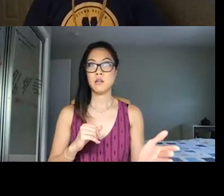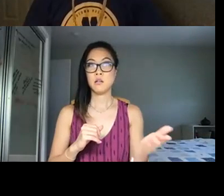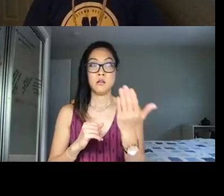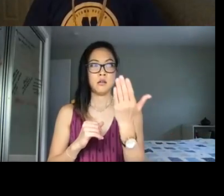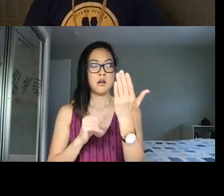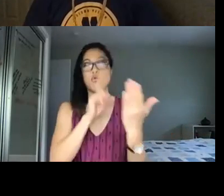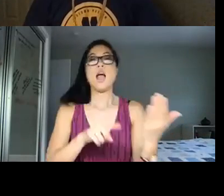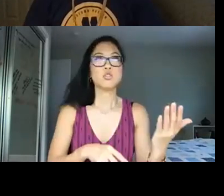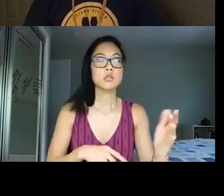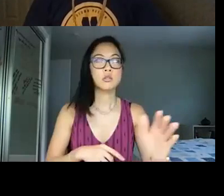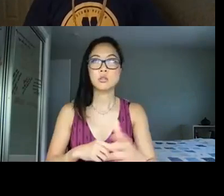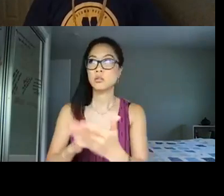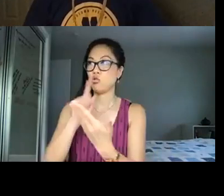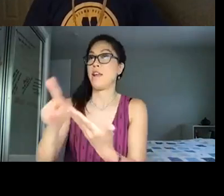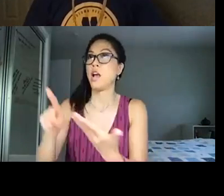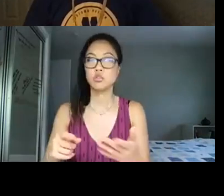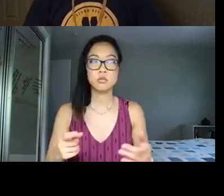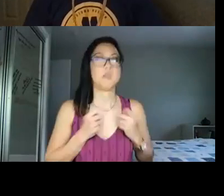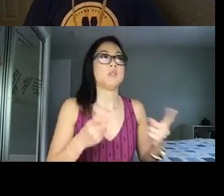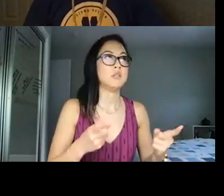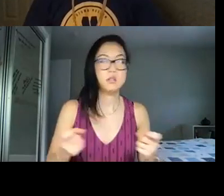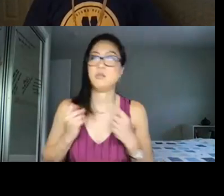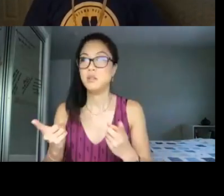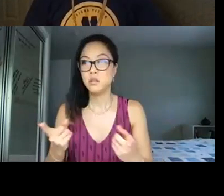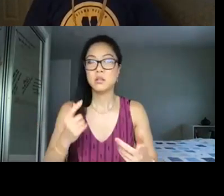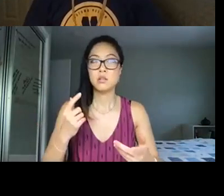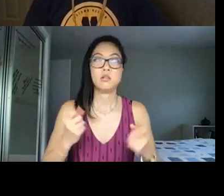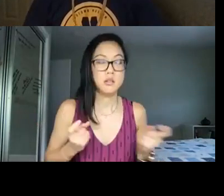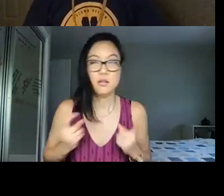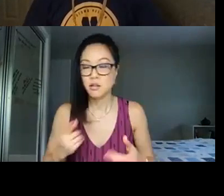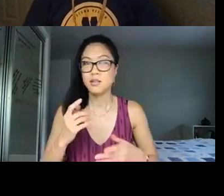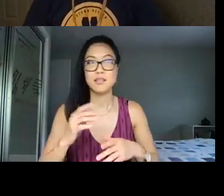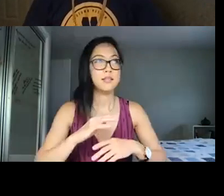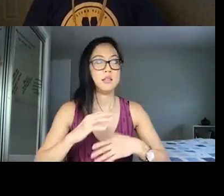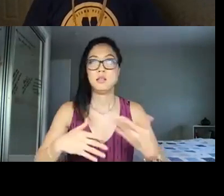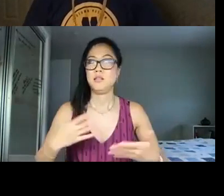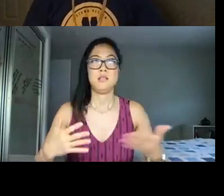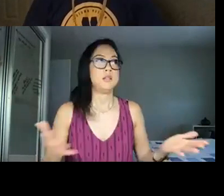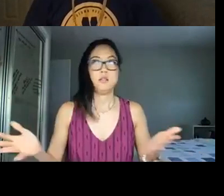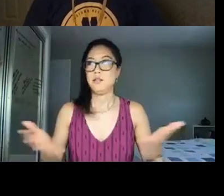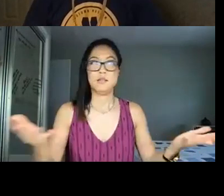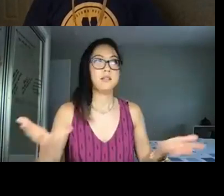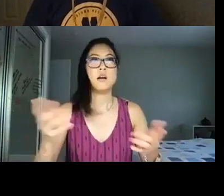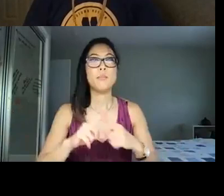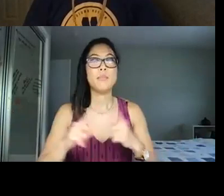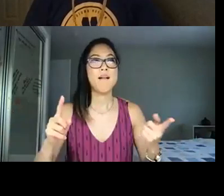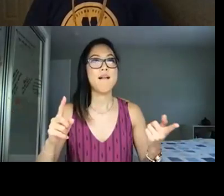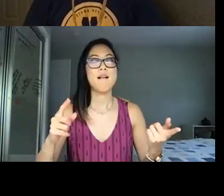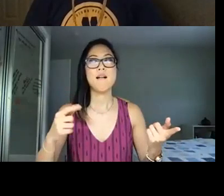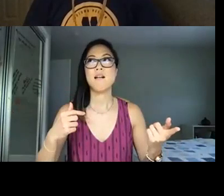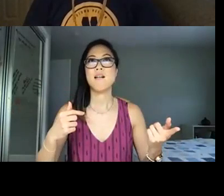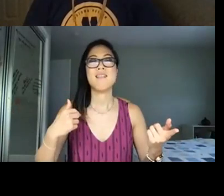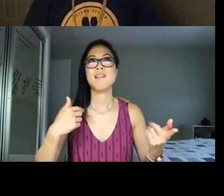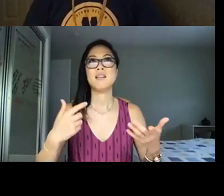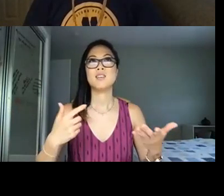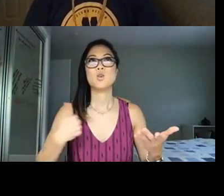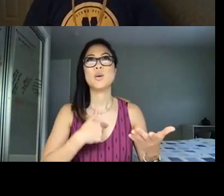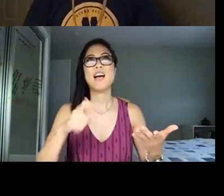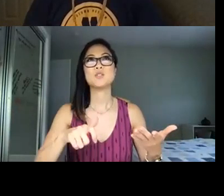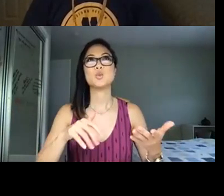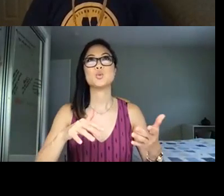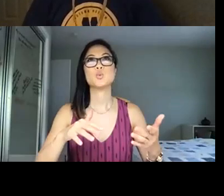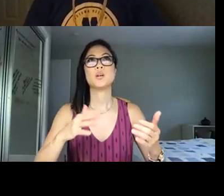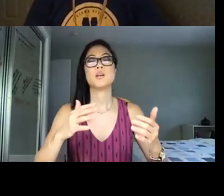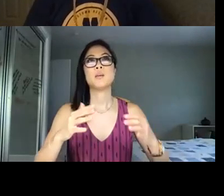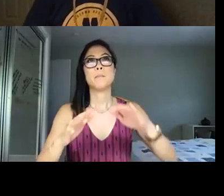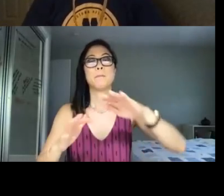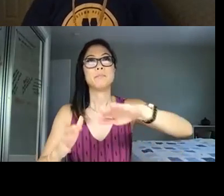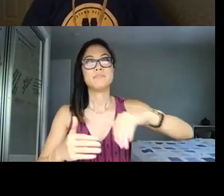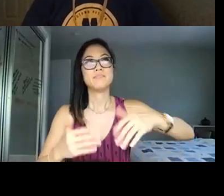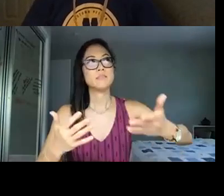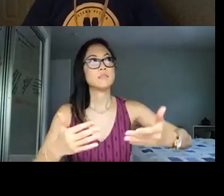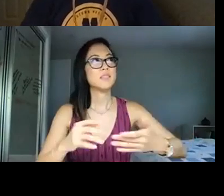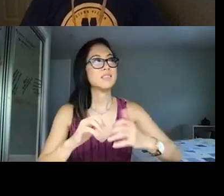about how got to move past like condoning my guilt